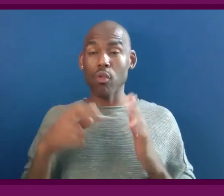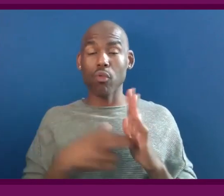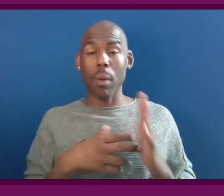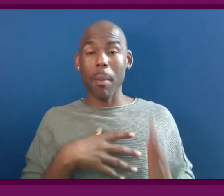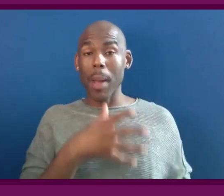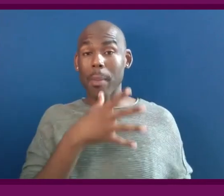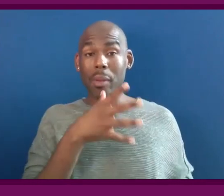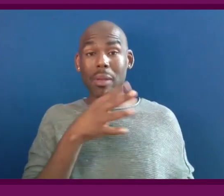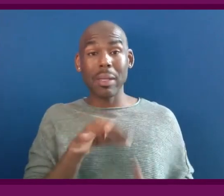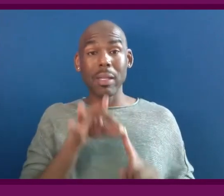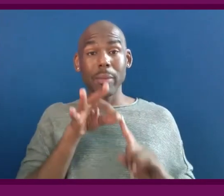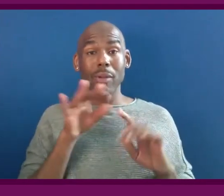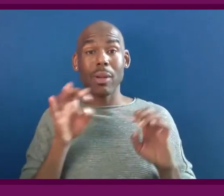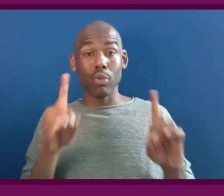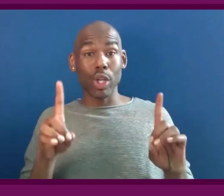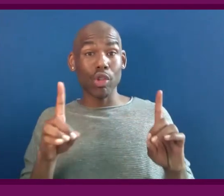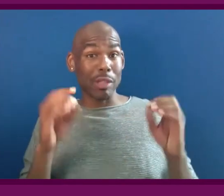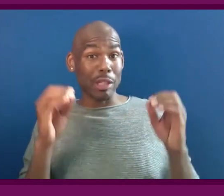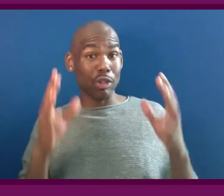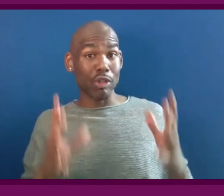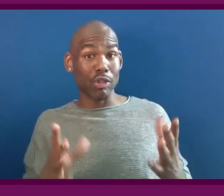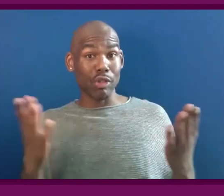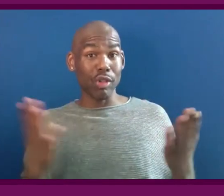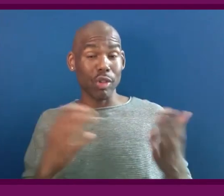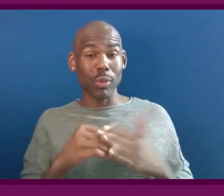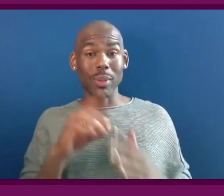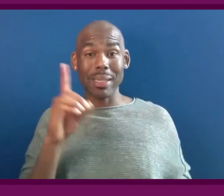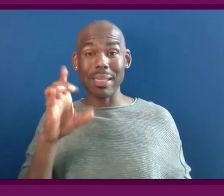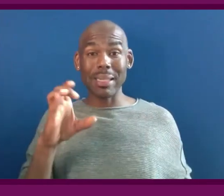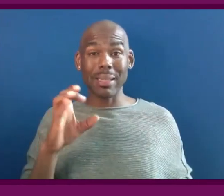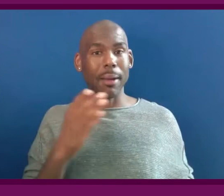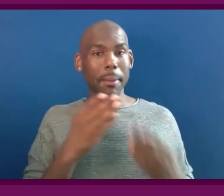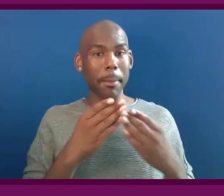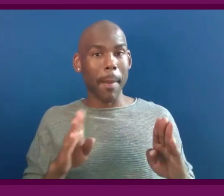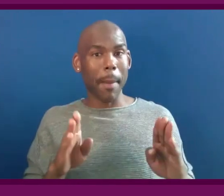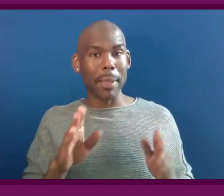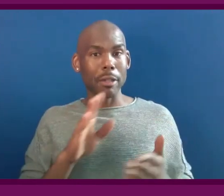My mother is a special education teacher here with D.C. Public Schools.